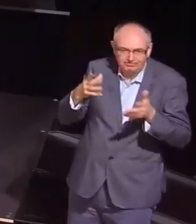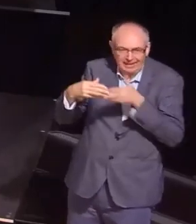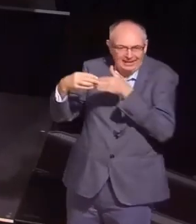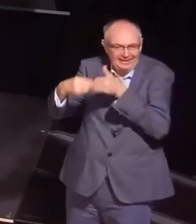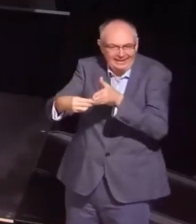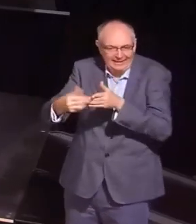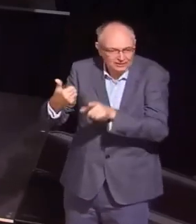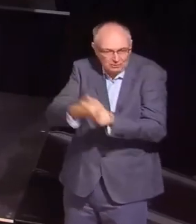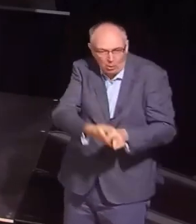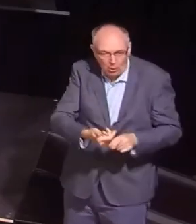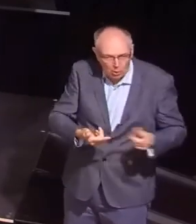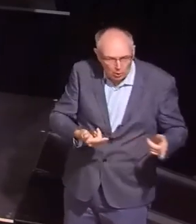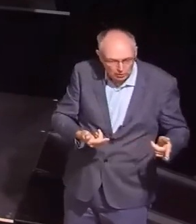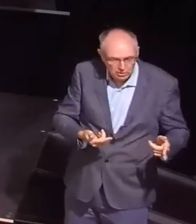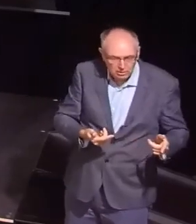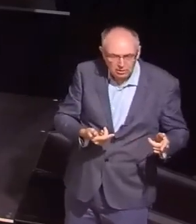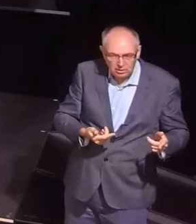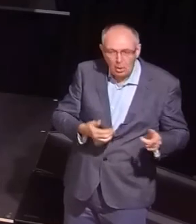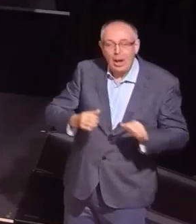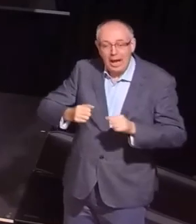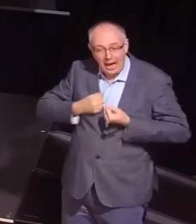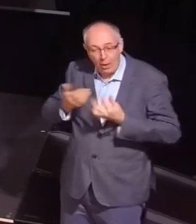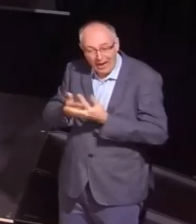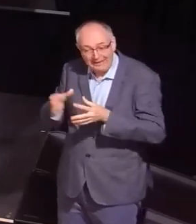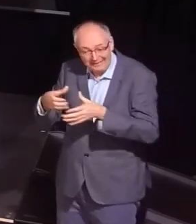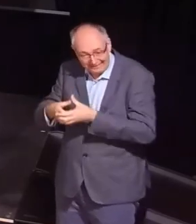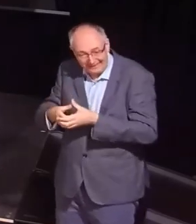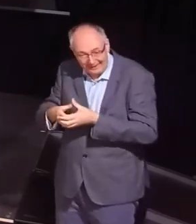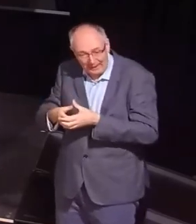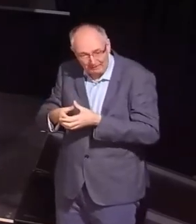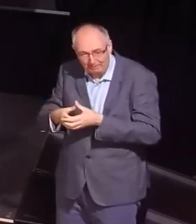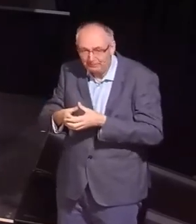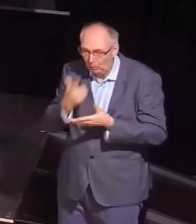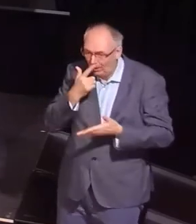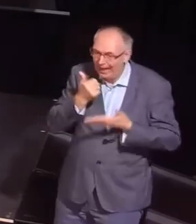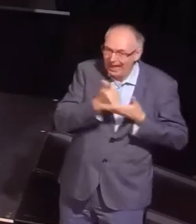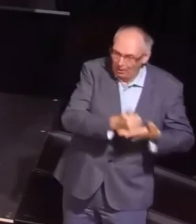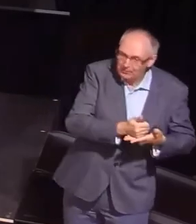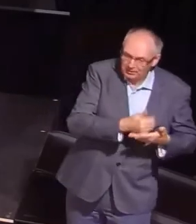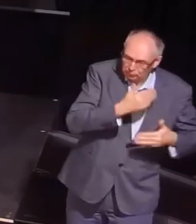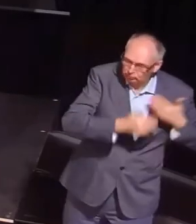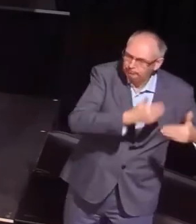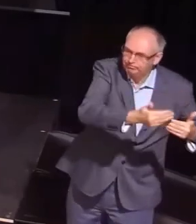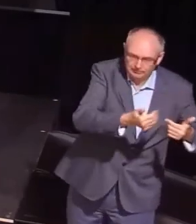So that our accessibility team can then go back and help them drive those areas to success.